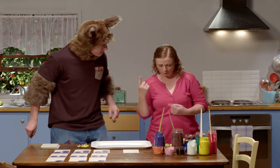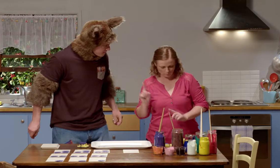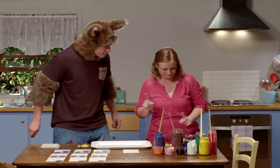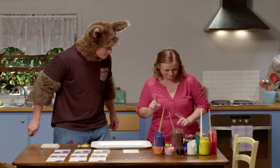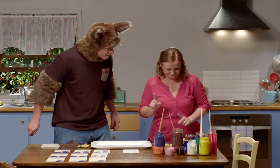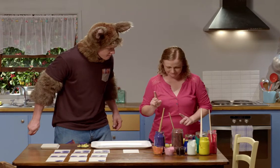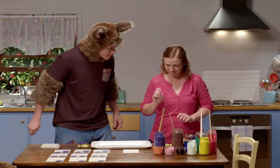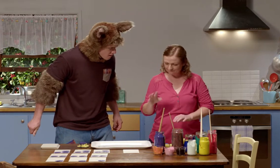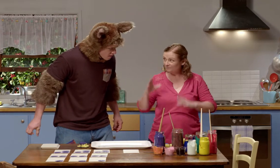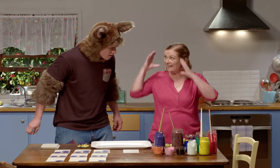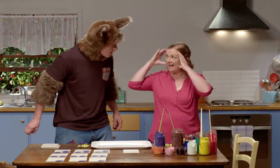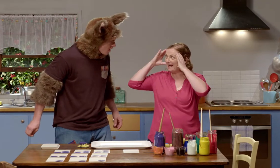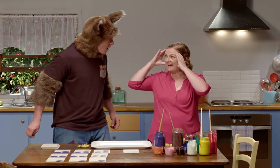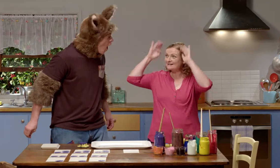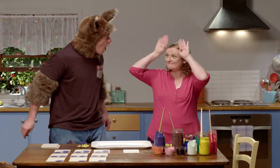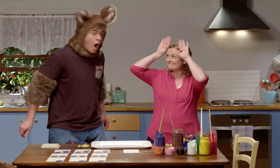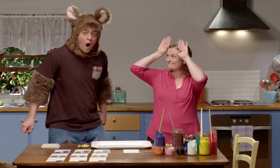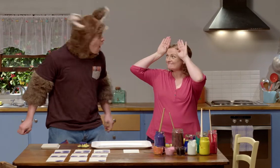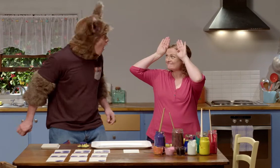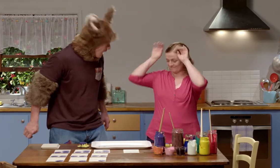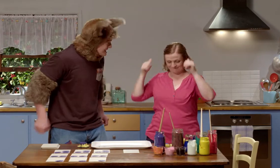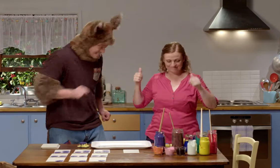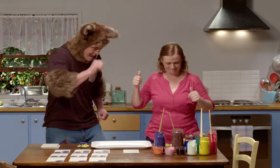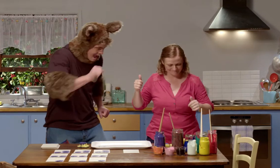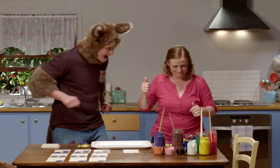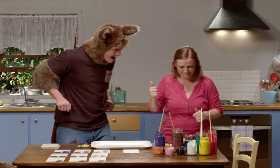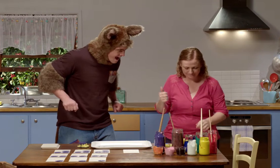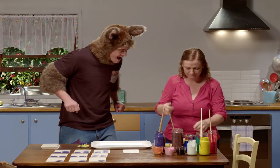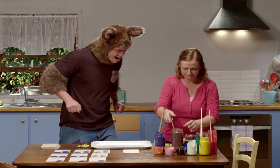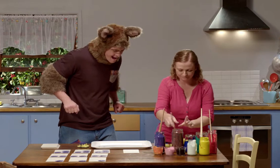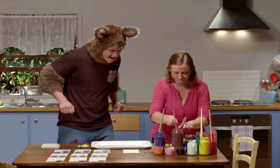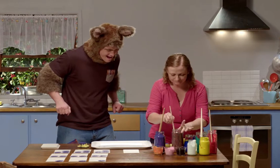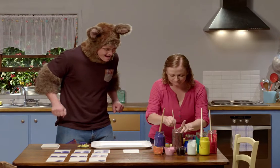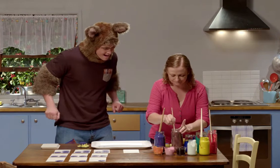Now, first, we'll start with the head and the ears. Okay.